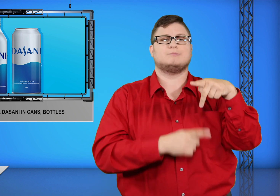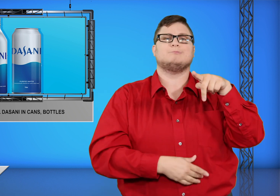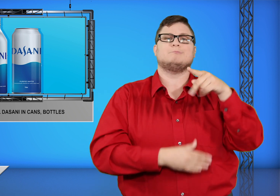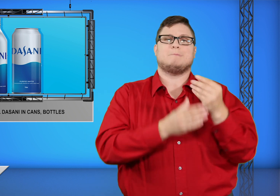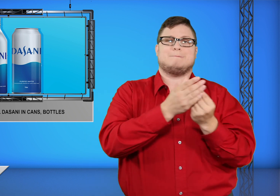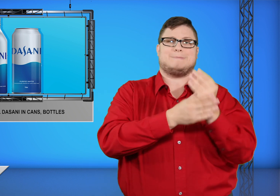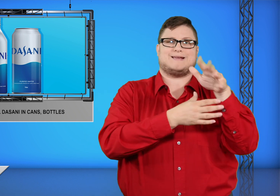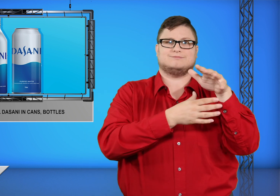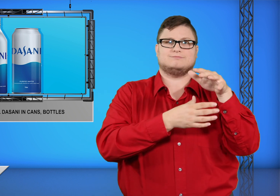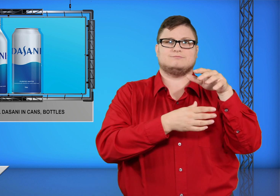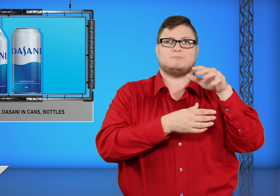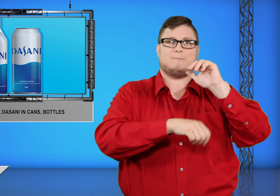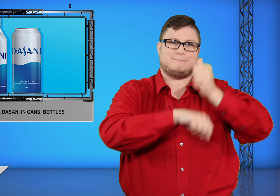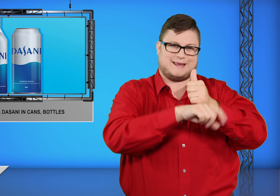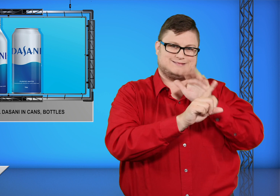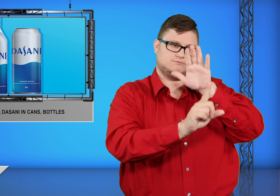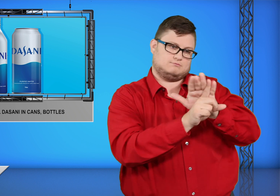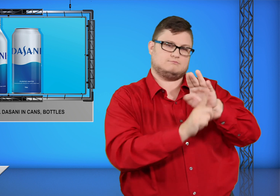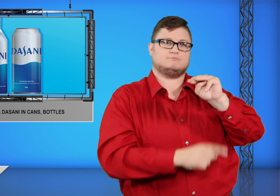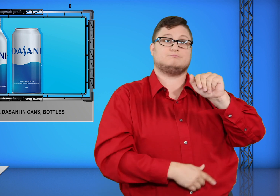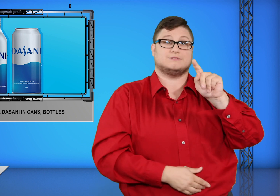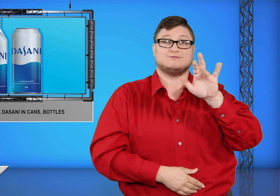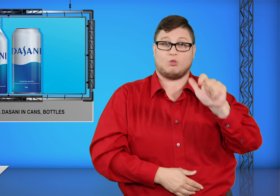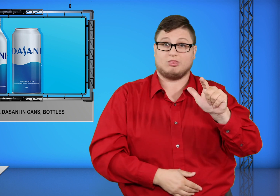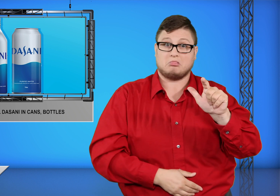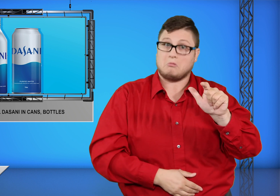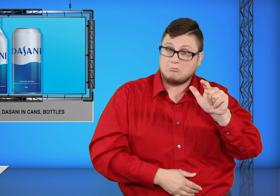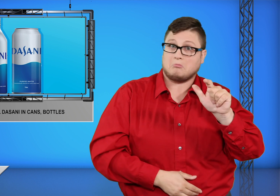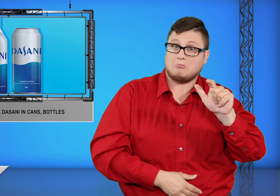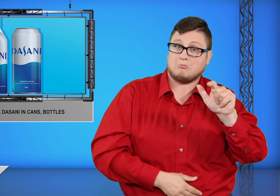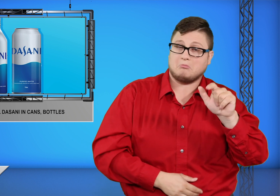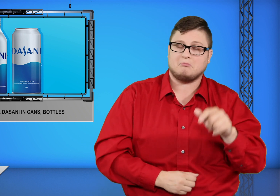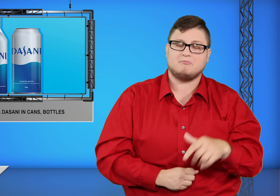plant-based materials.